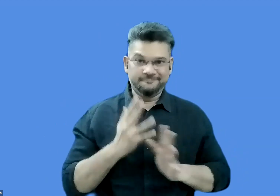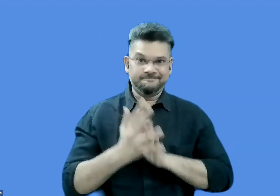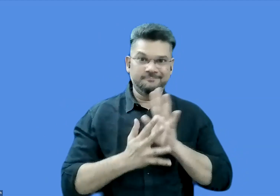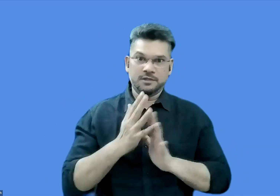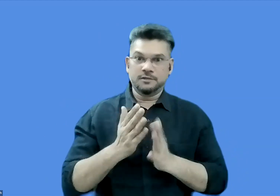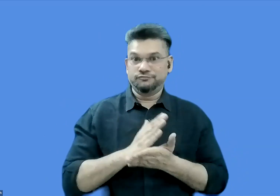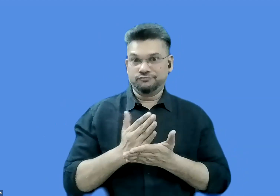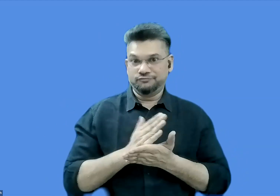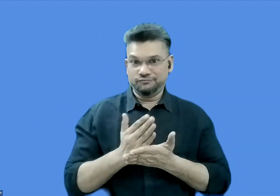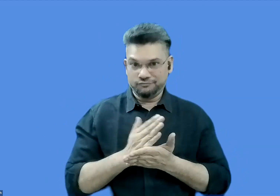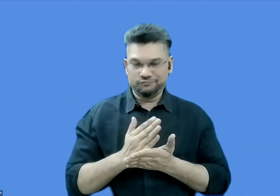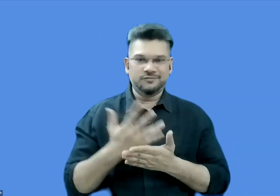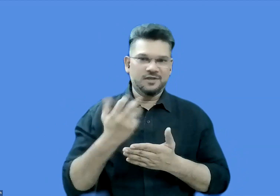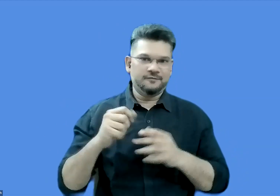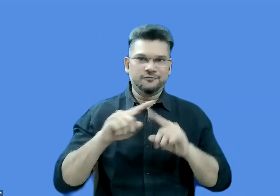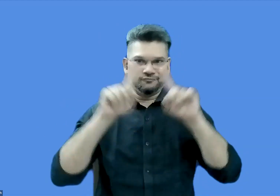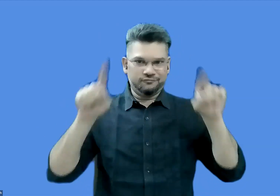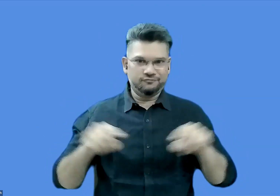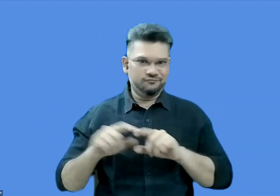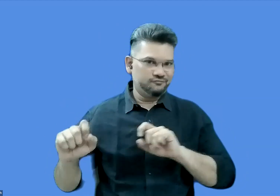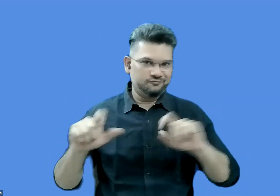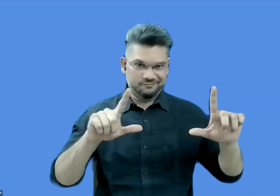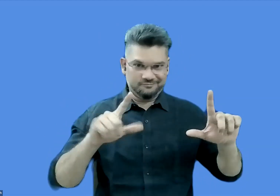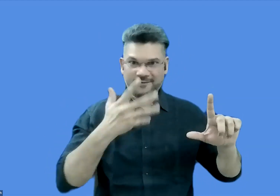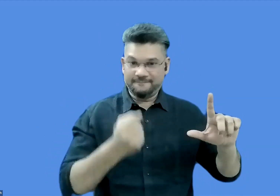tool bar. Also we have international sign language interpreter